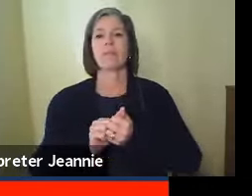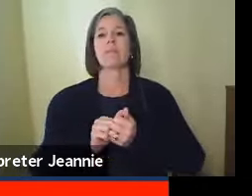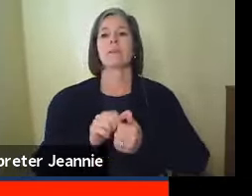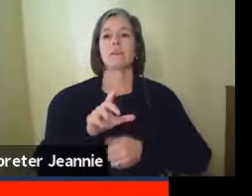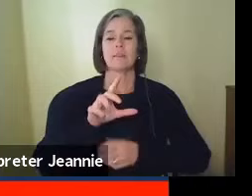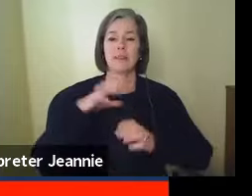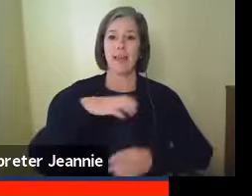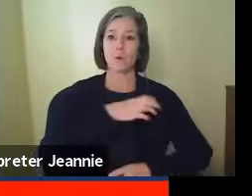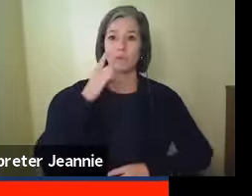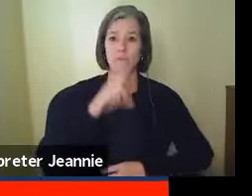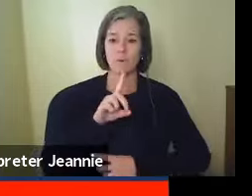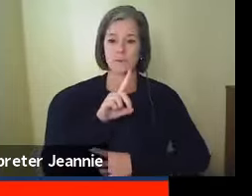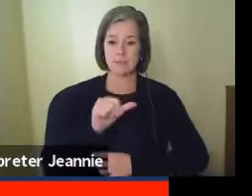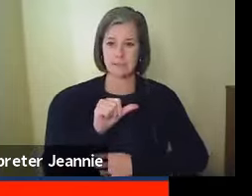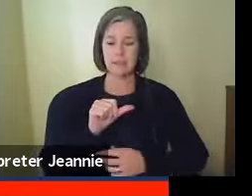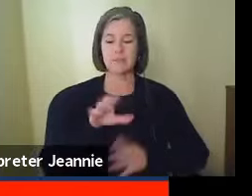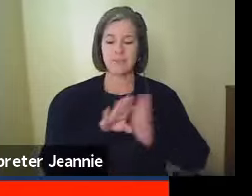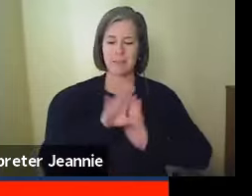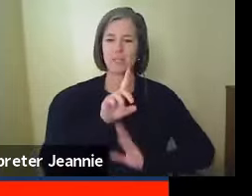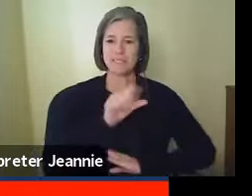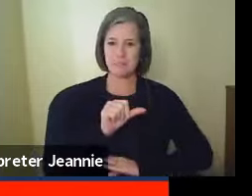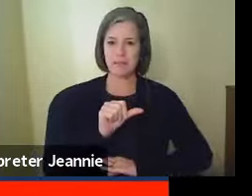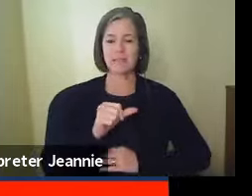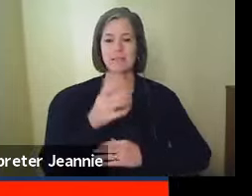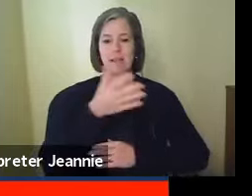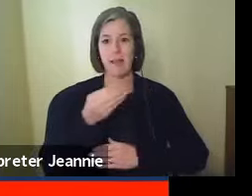information out to people about the vaccines. They are so important.